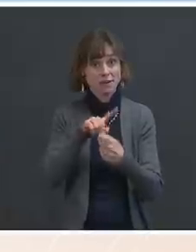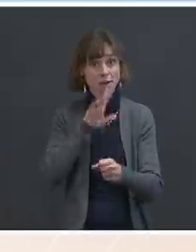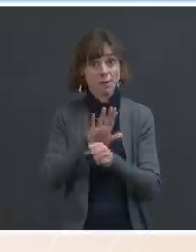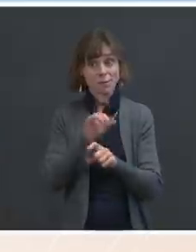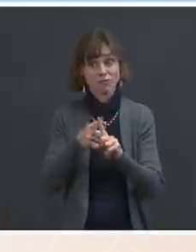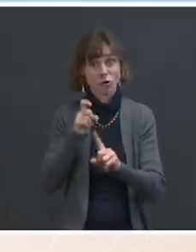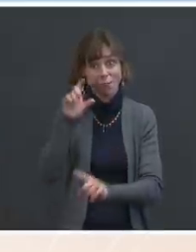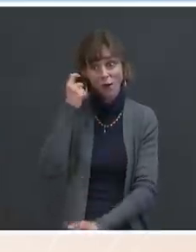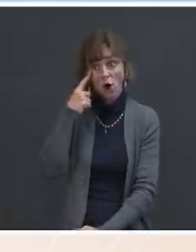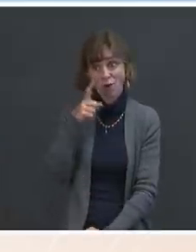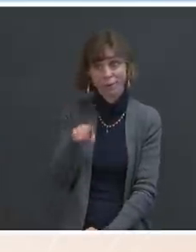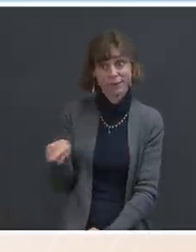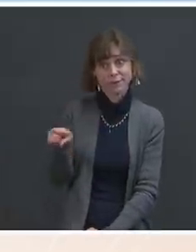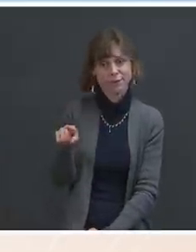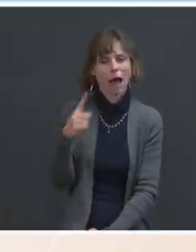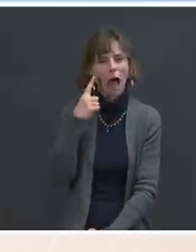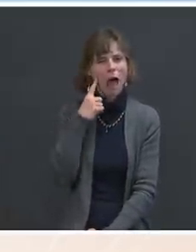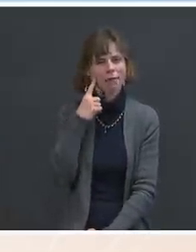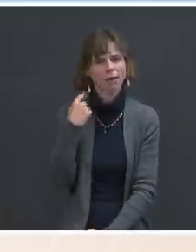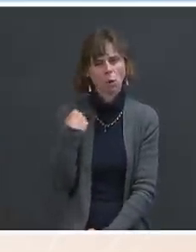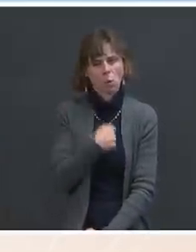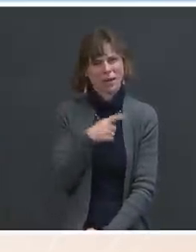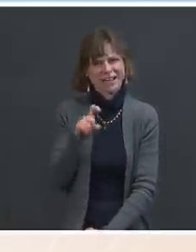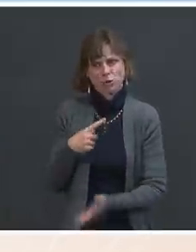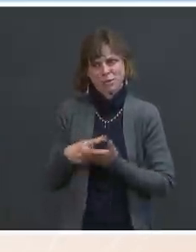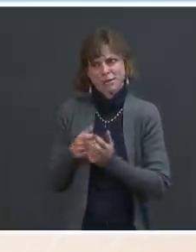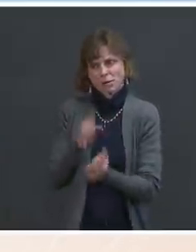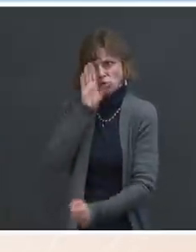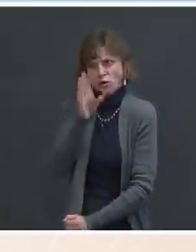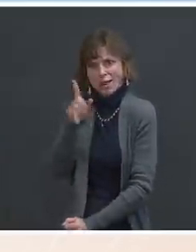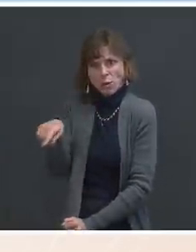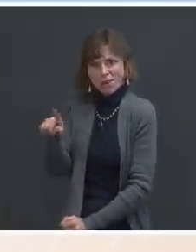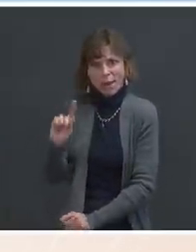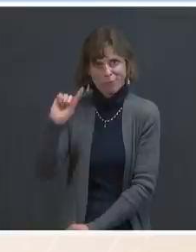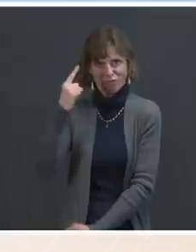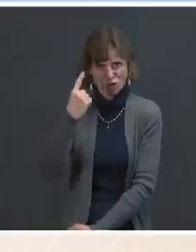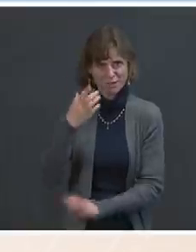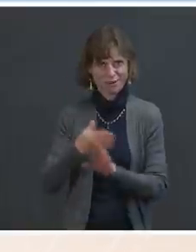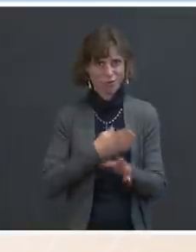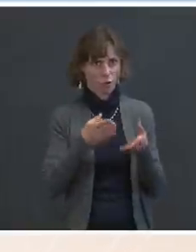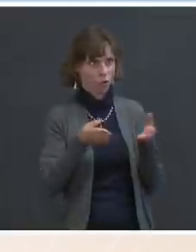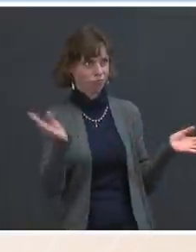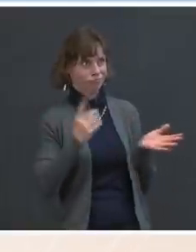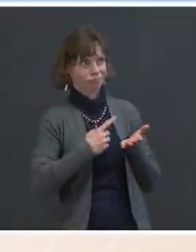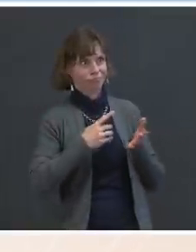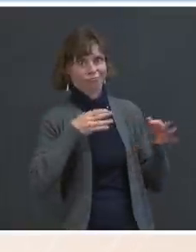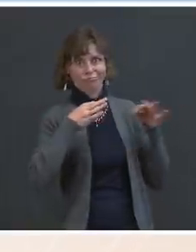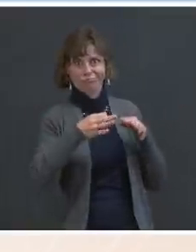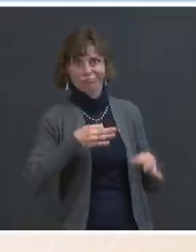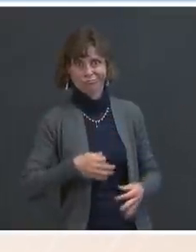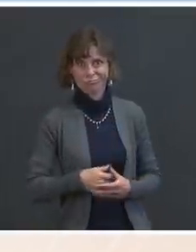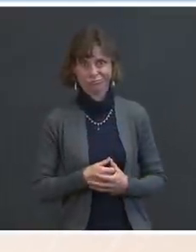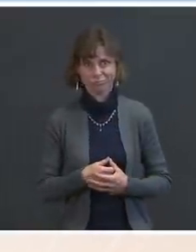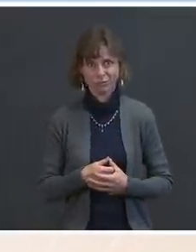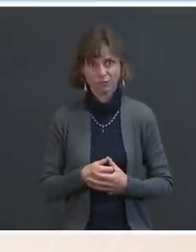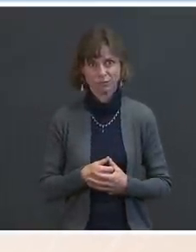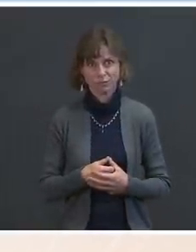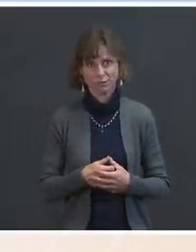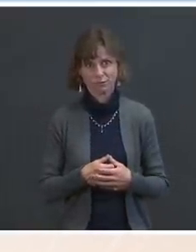to discuss with the countries involved before we discuss it publicly. Thanks. The Press: And then one more on the President's executive powers. Do you think the President will consider